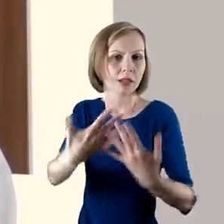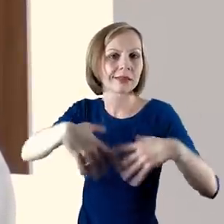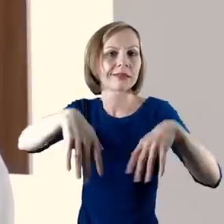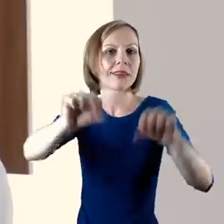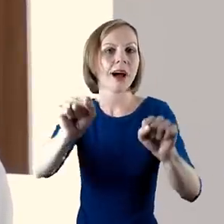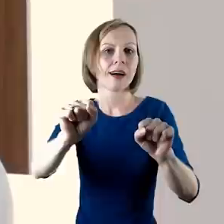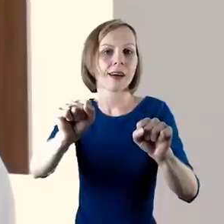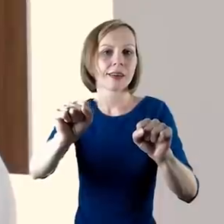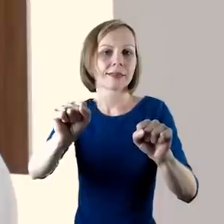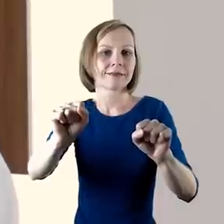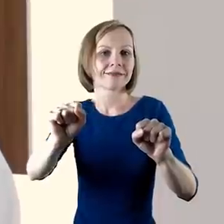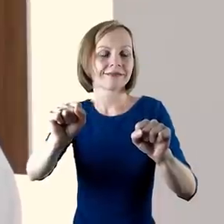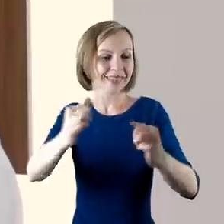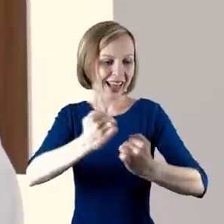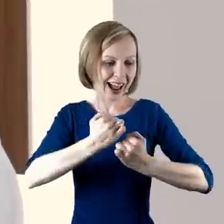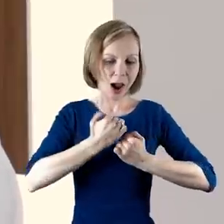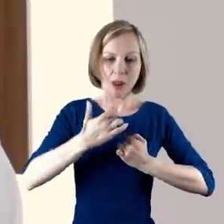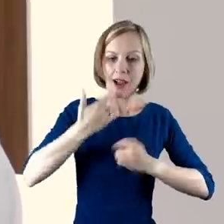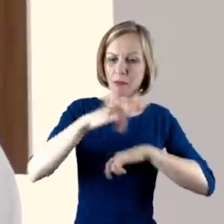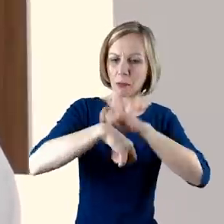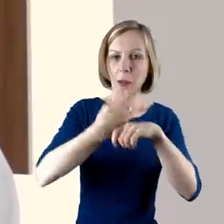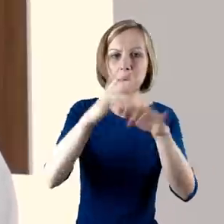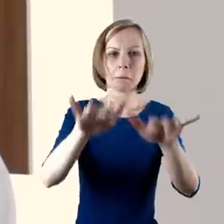make our lives a blessing to others through the power